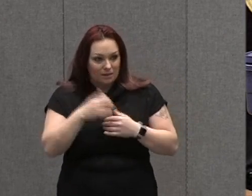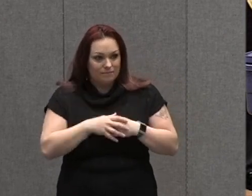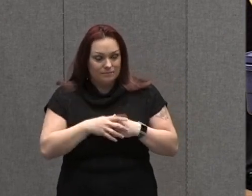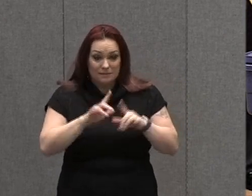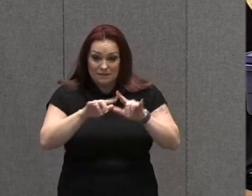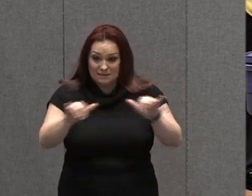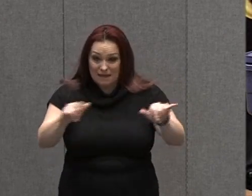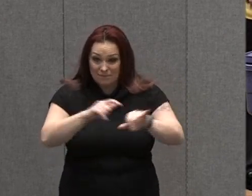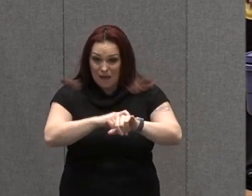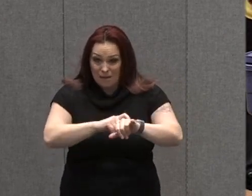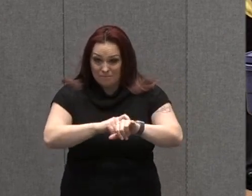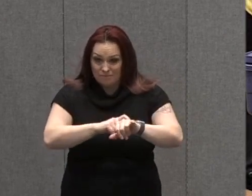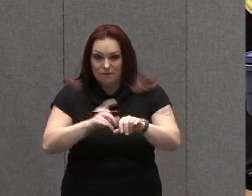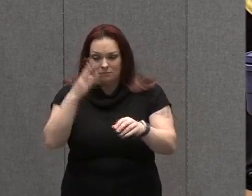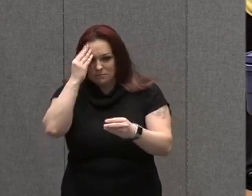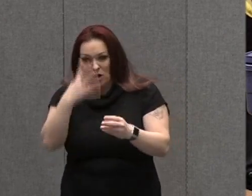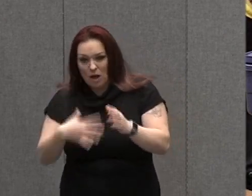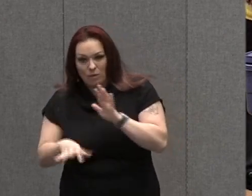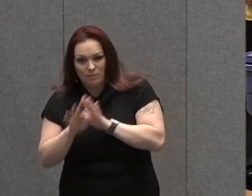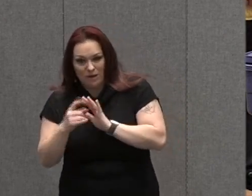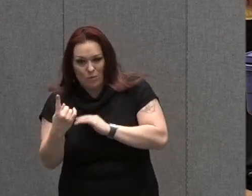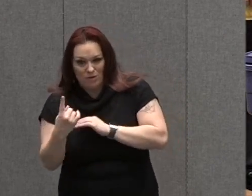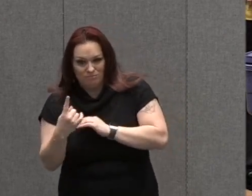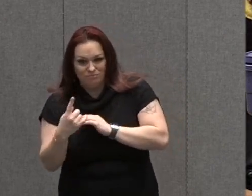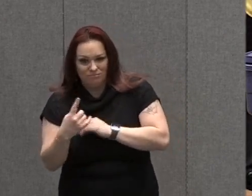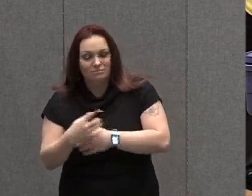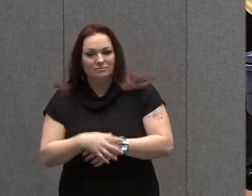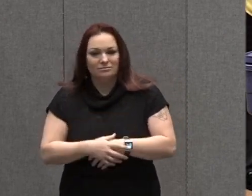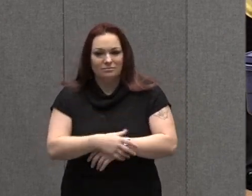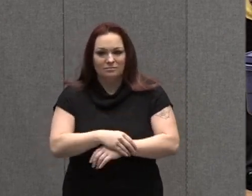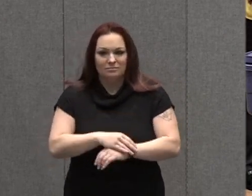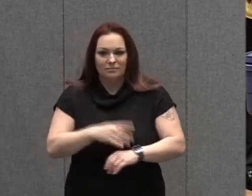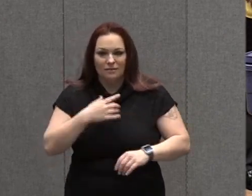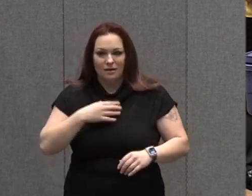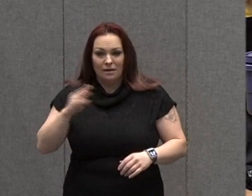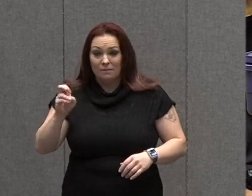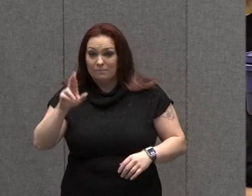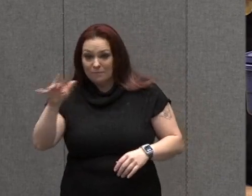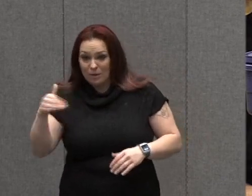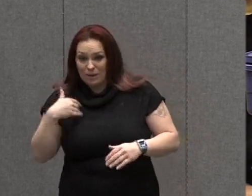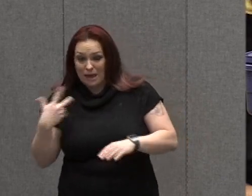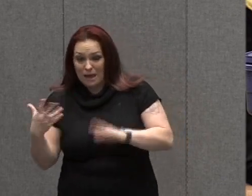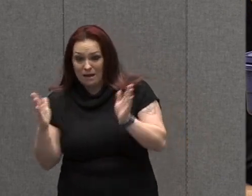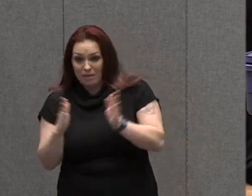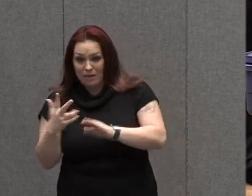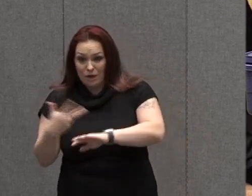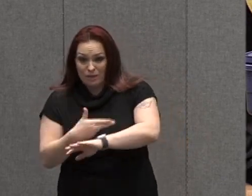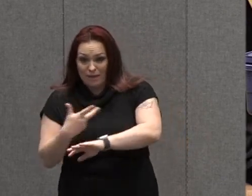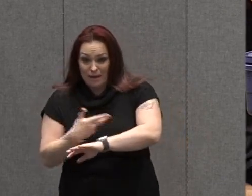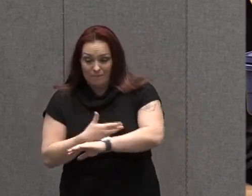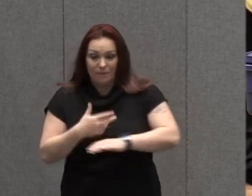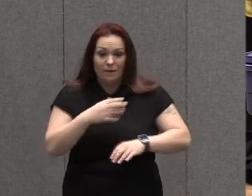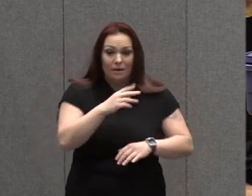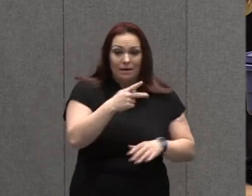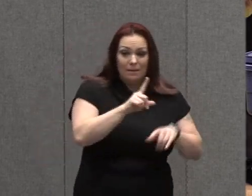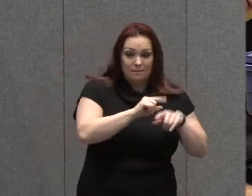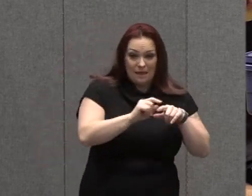Okay so that's the challenge right there right? Okay so I'm saying Mary had a Little Lamb, Señor Jose's saying Pease Porridge Hot, okay?